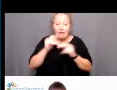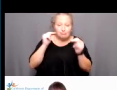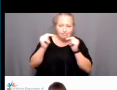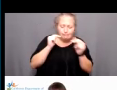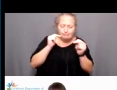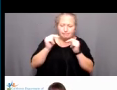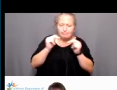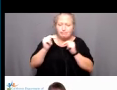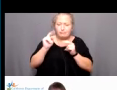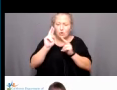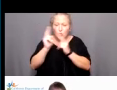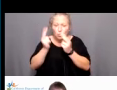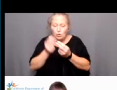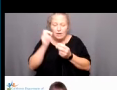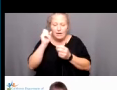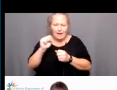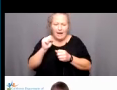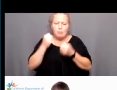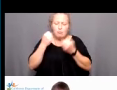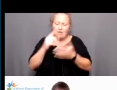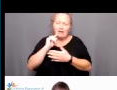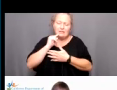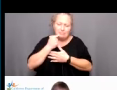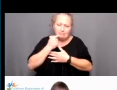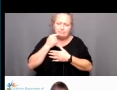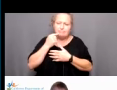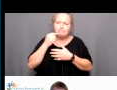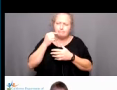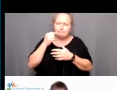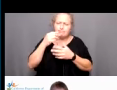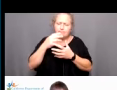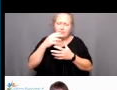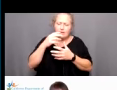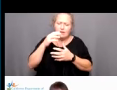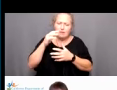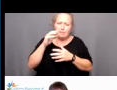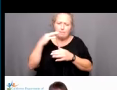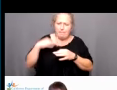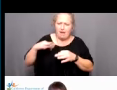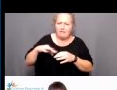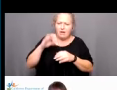collective bargaining through unions can provide significant individual and community health benefits.